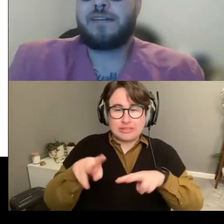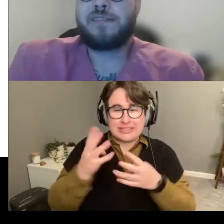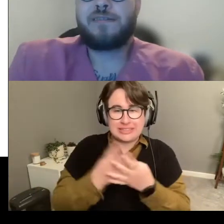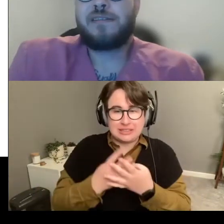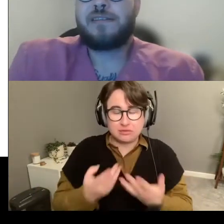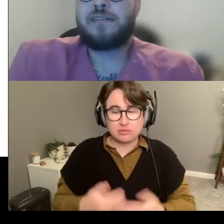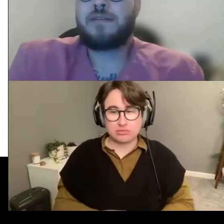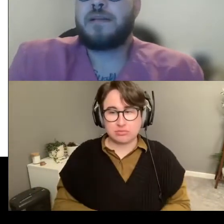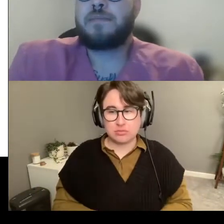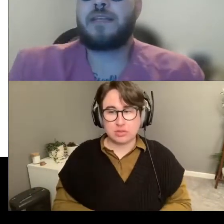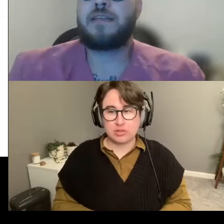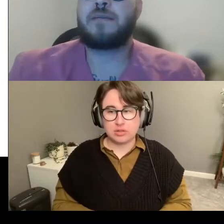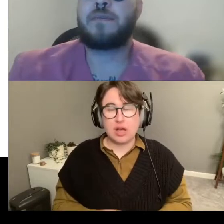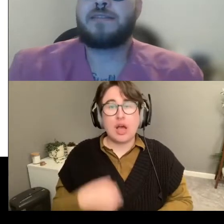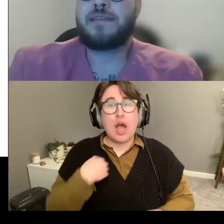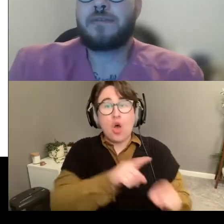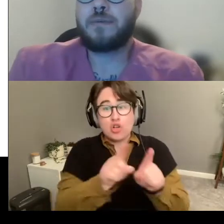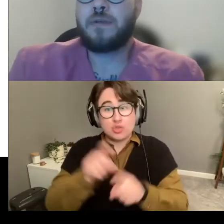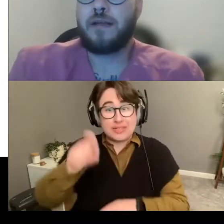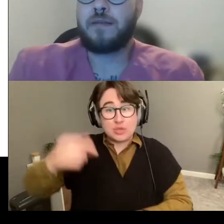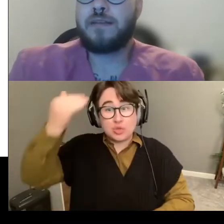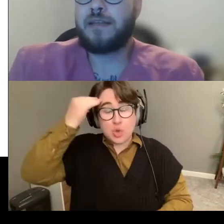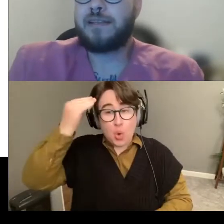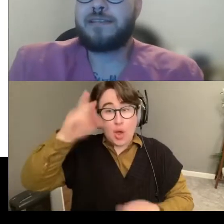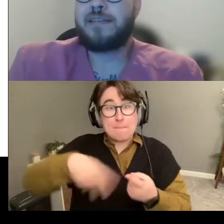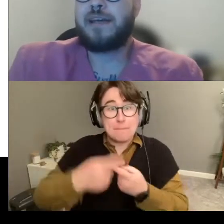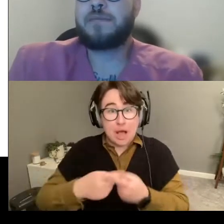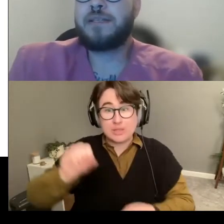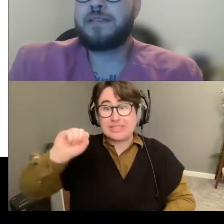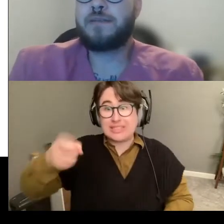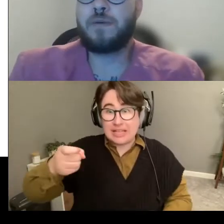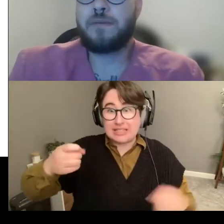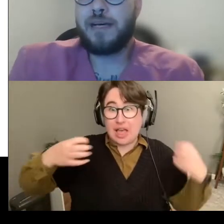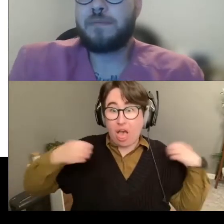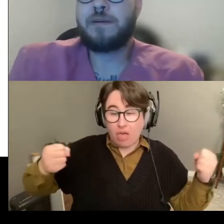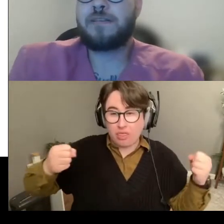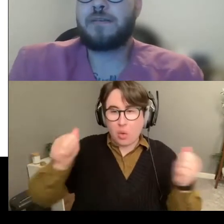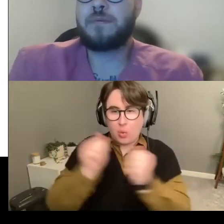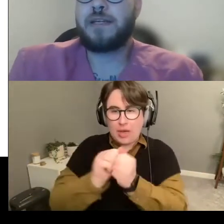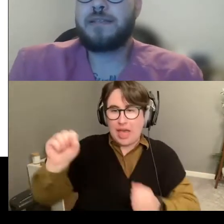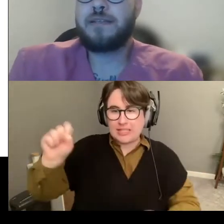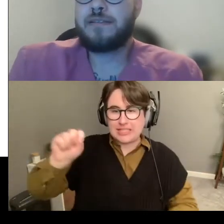I also need to know when I'm thinking about sexual health and STI risk what body parts are present